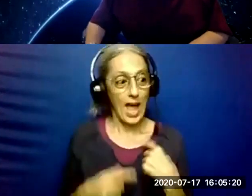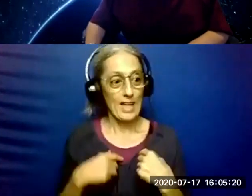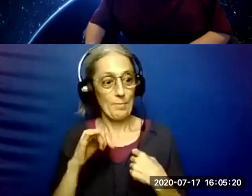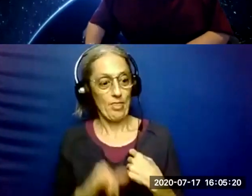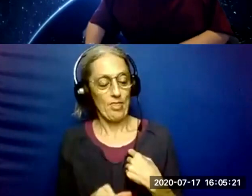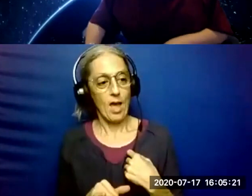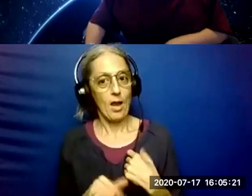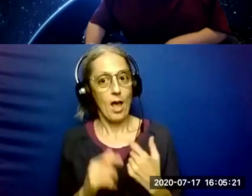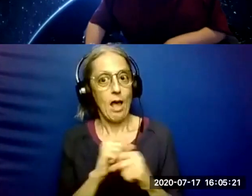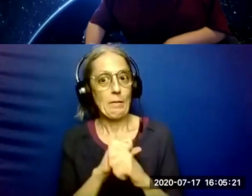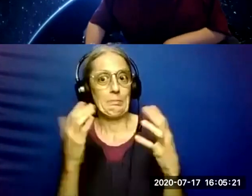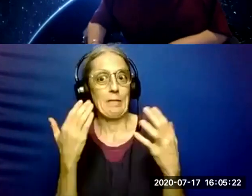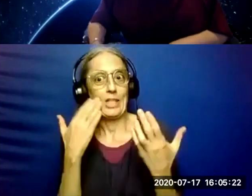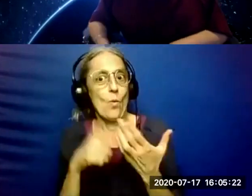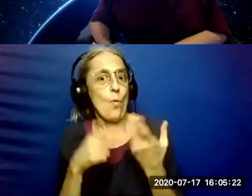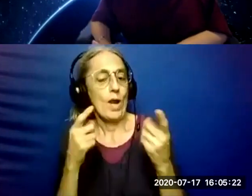And it was a great experience.